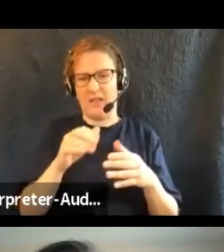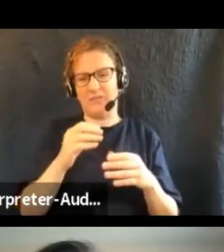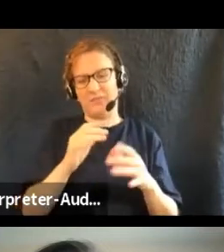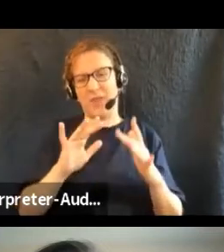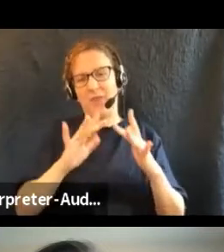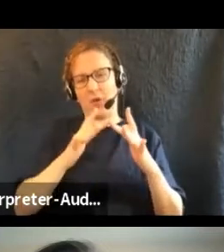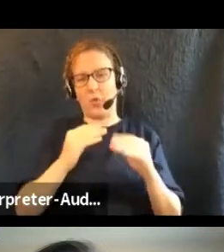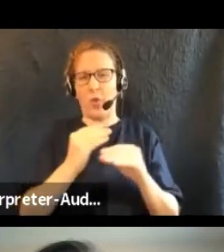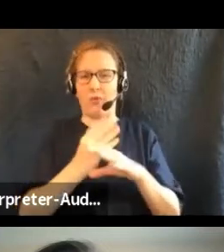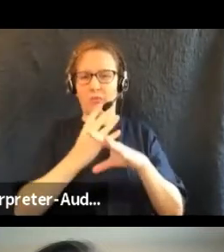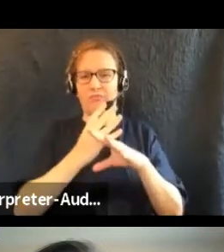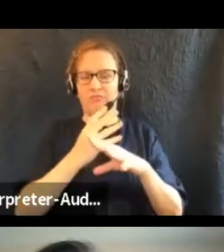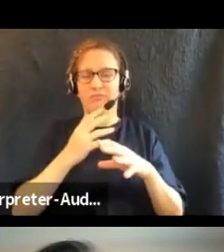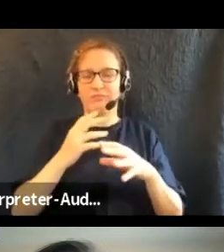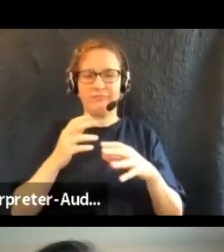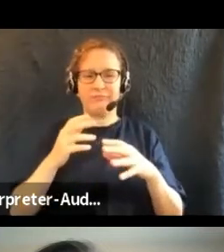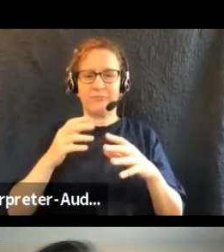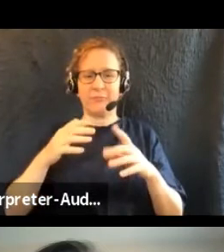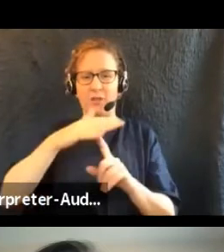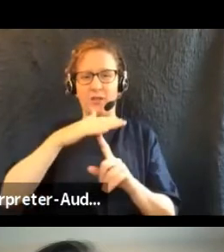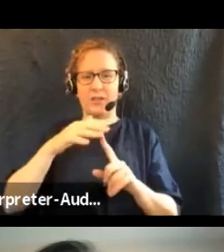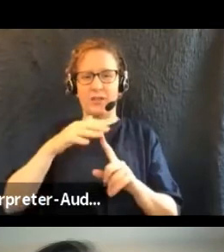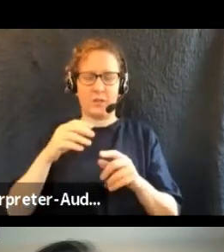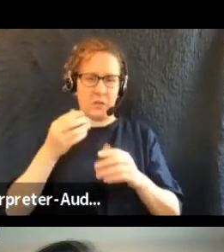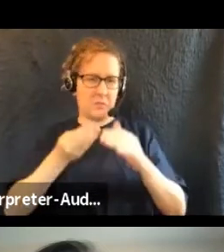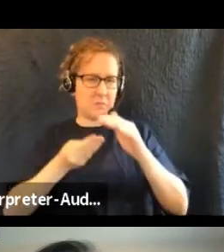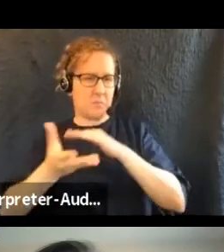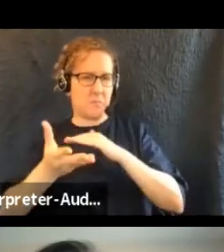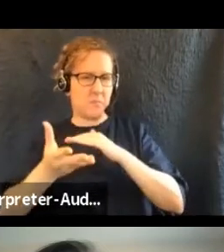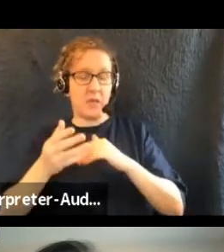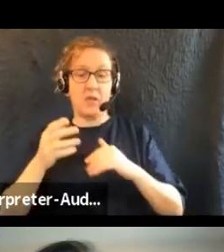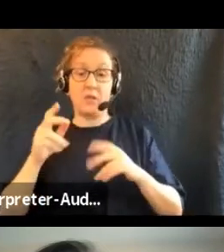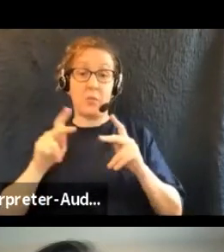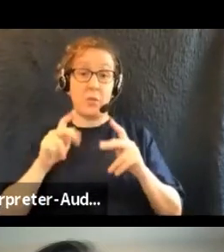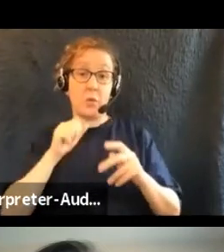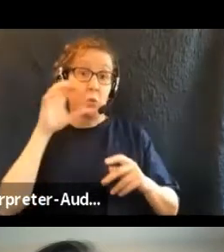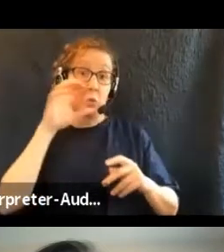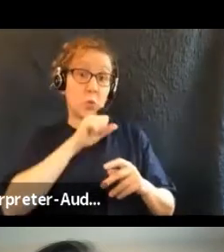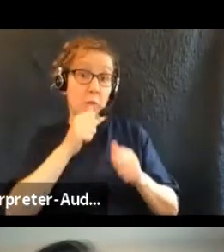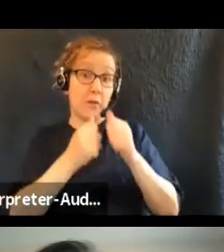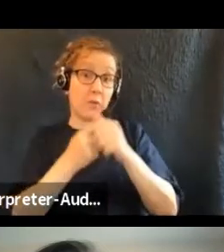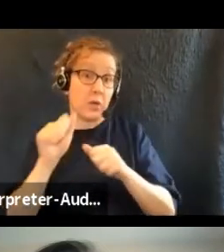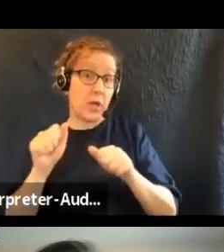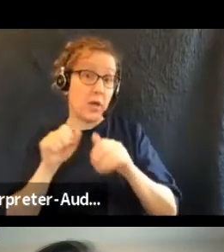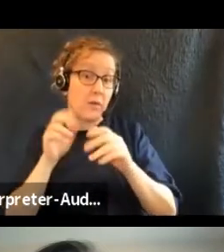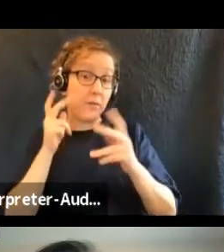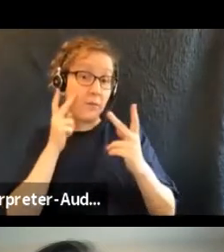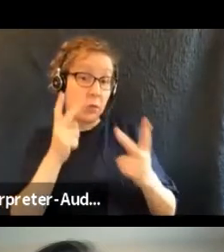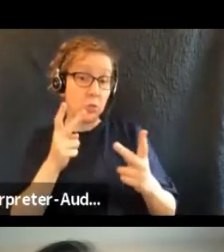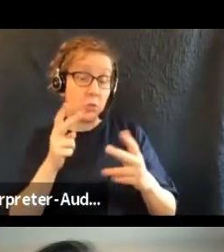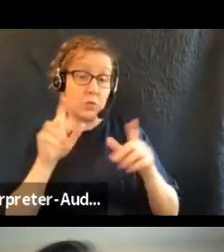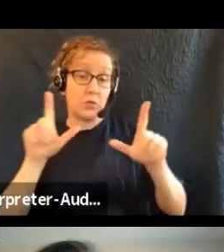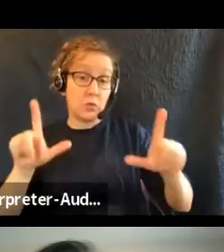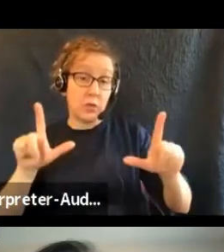presenters and speakers don't assume everyone can view the screen or has heard all of the information.